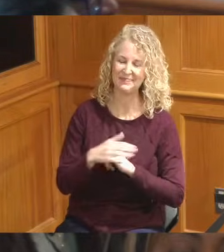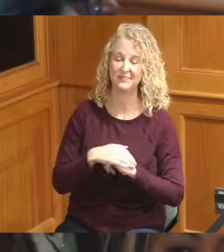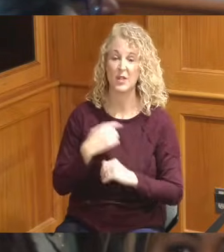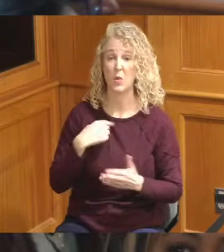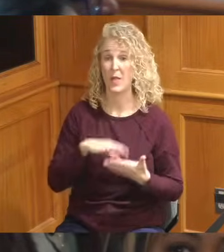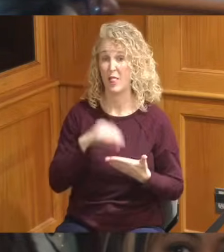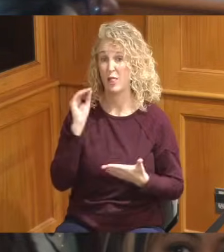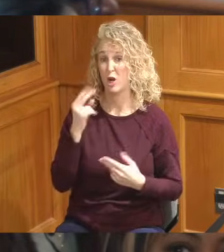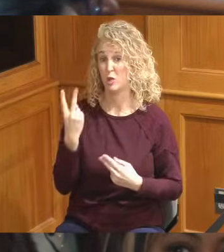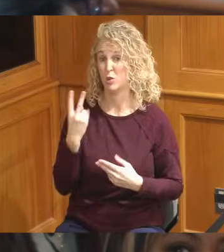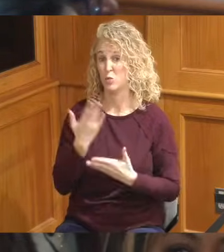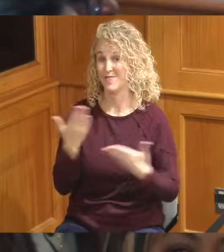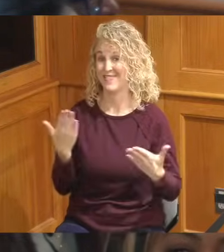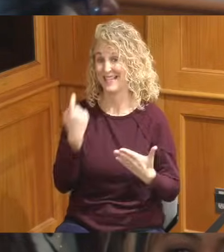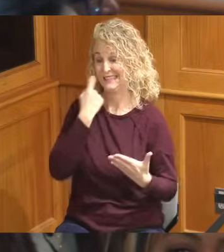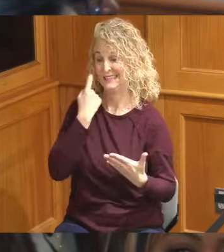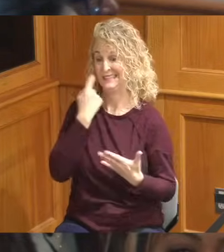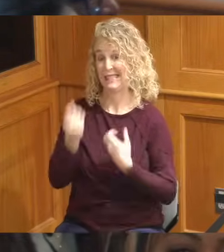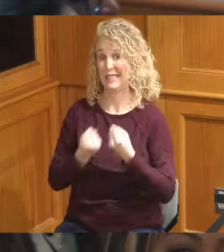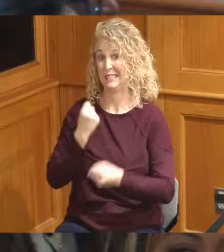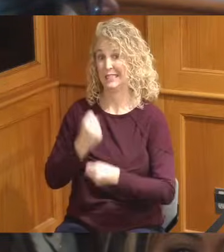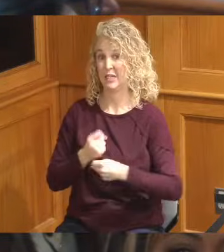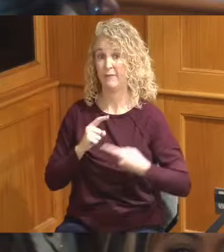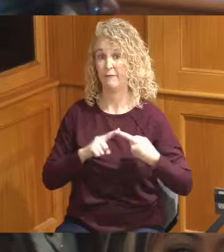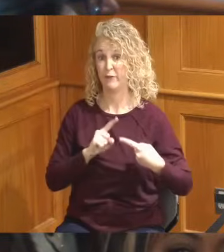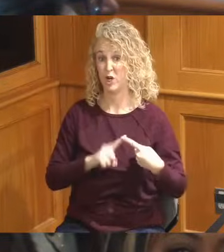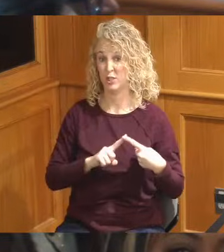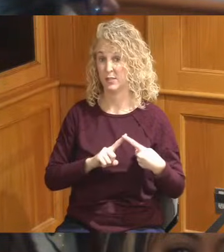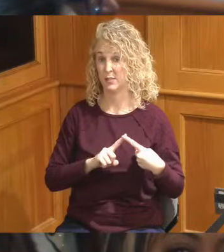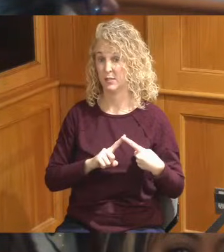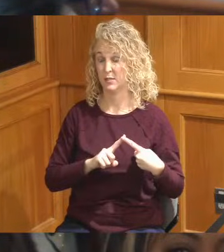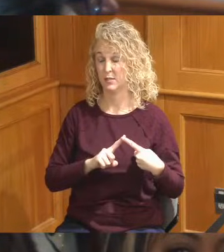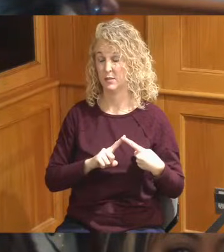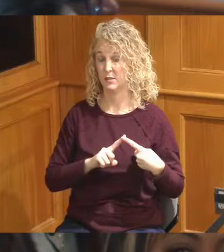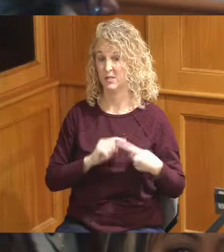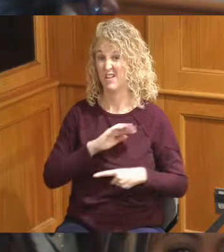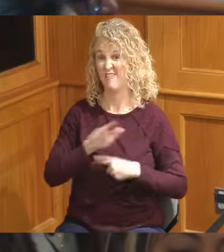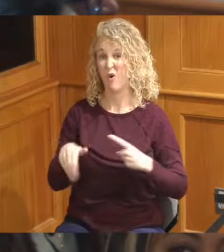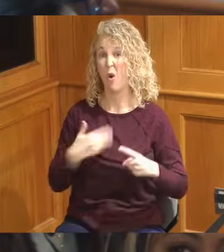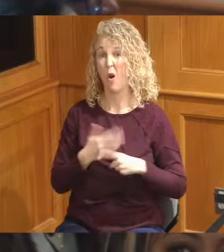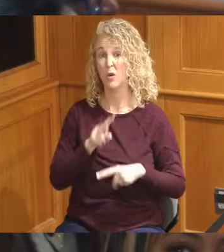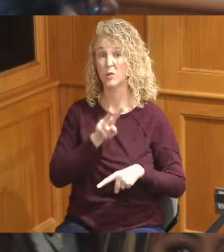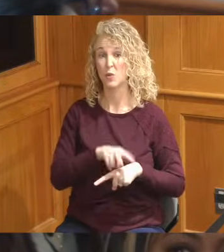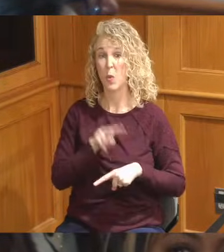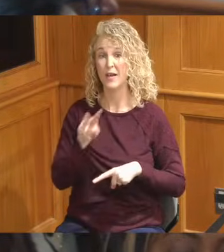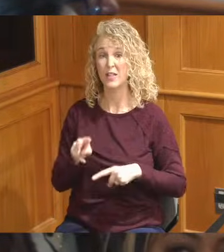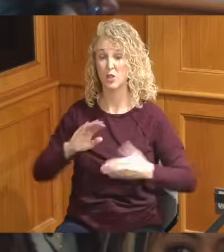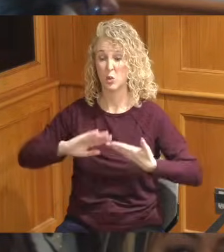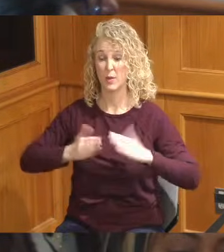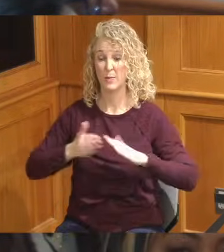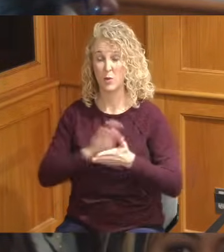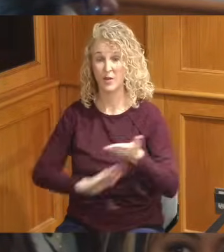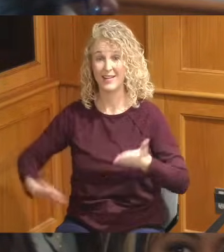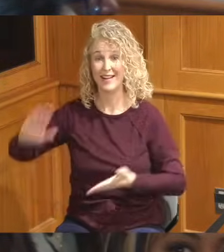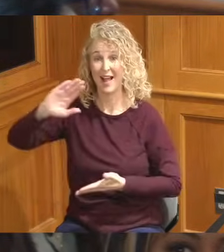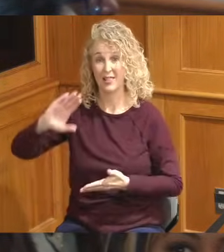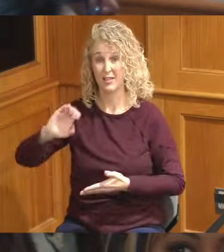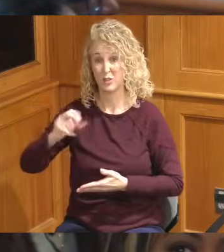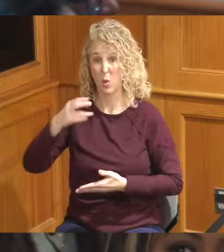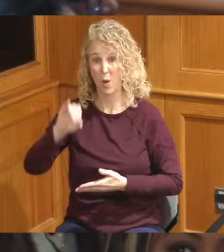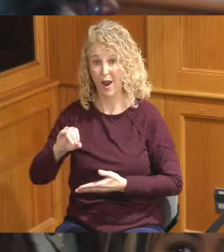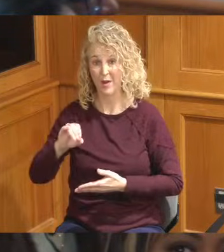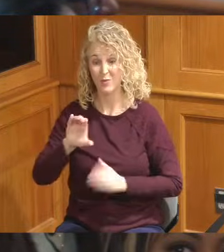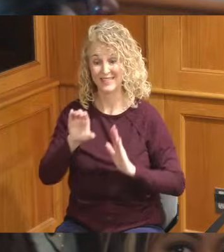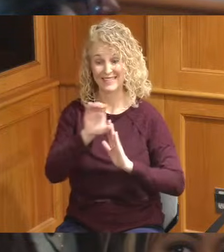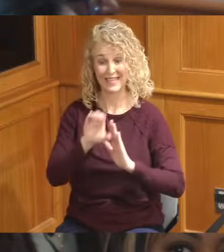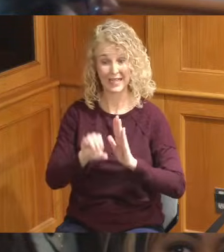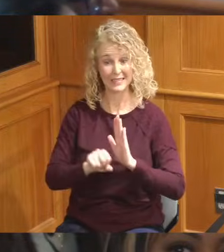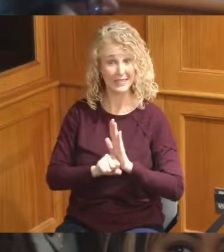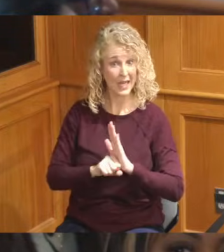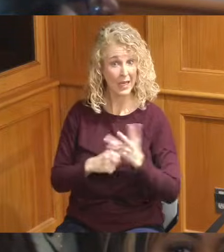two things this year. One is that of all the 22 community colleges in Ohio, Cincinnati State was